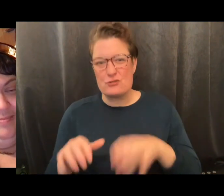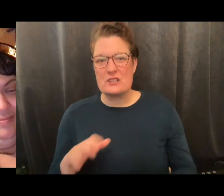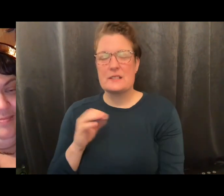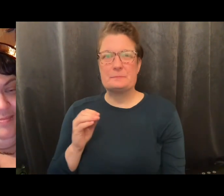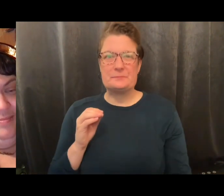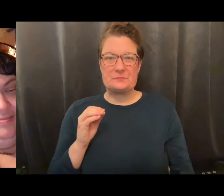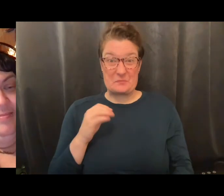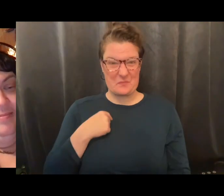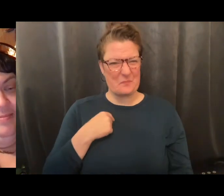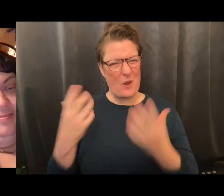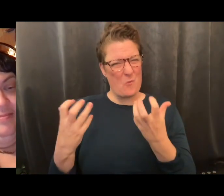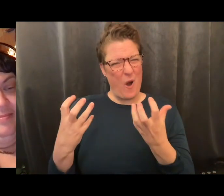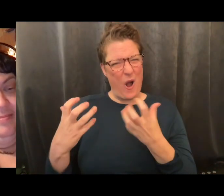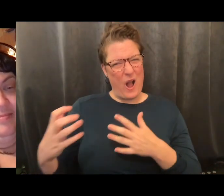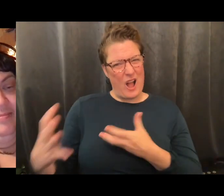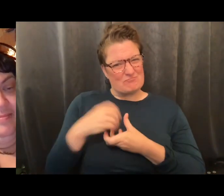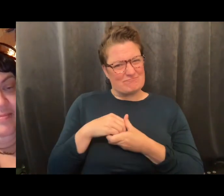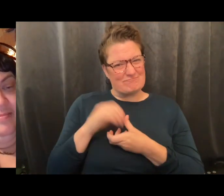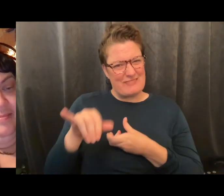part of spirituality that is magic.